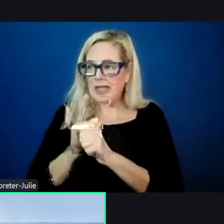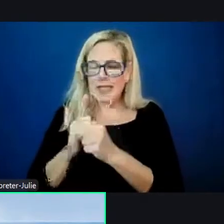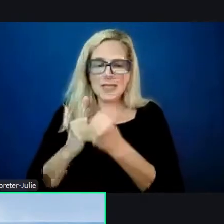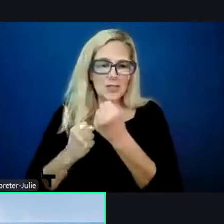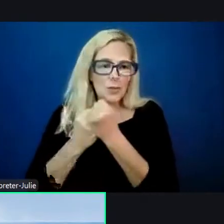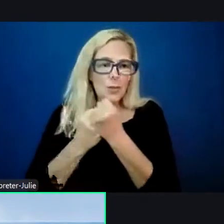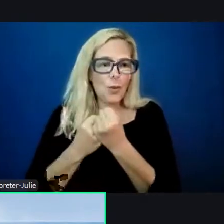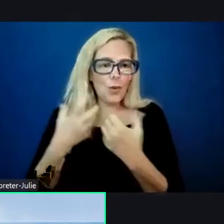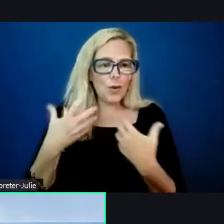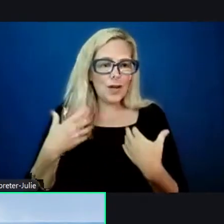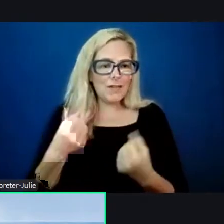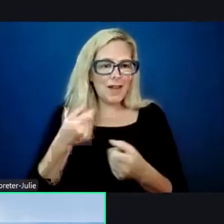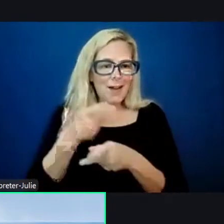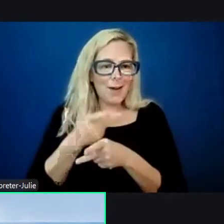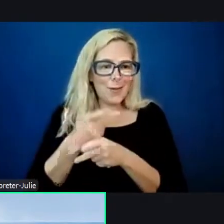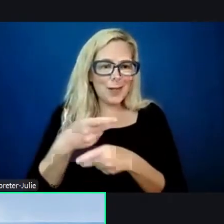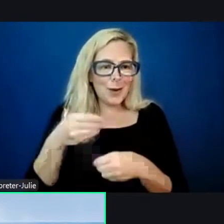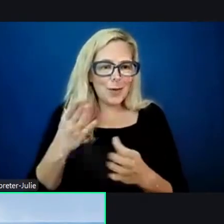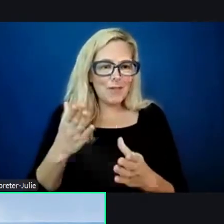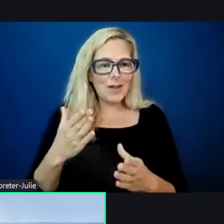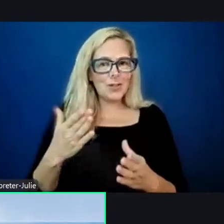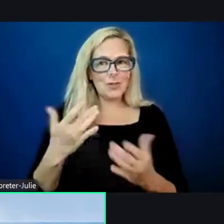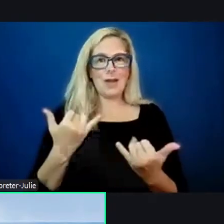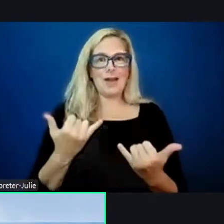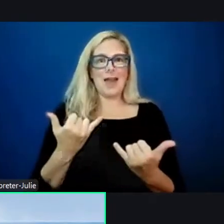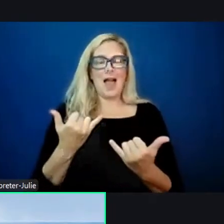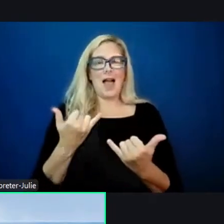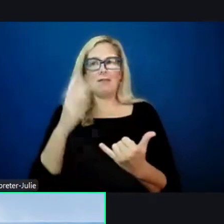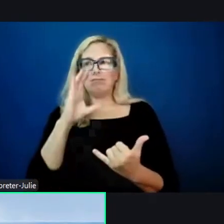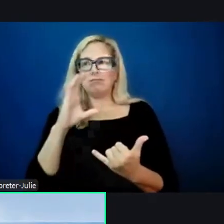I felt much more empowered to take care of myself and all of my health outcomes